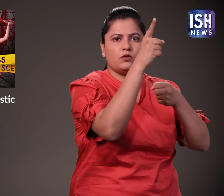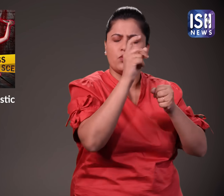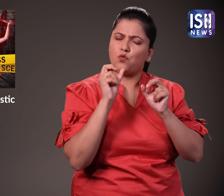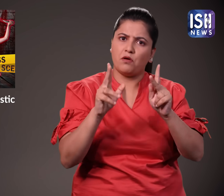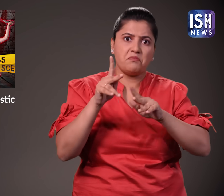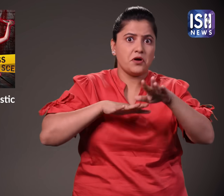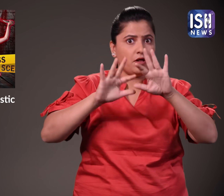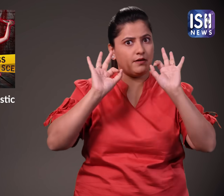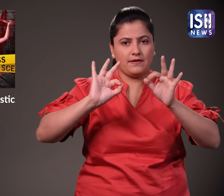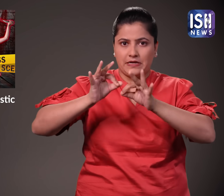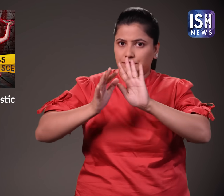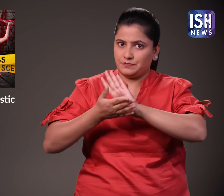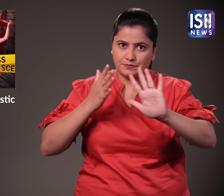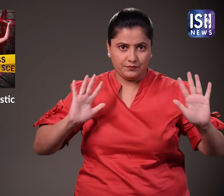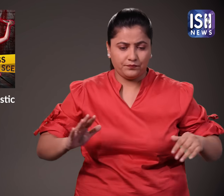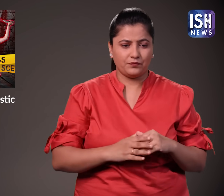The contract killer agreed and planned everything.